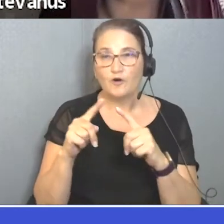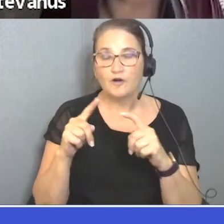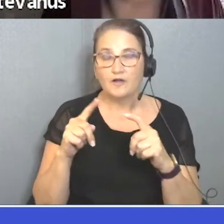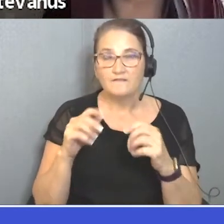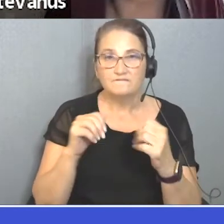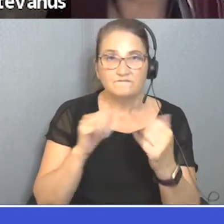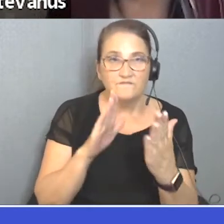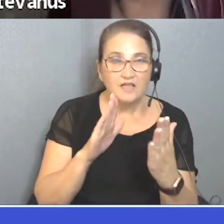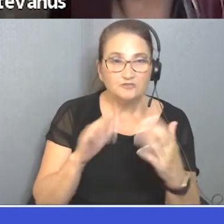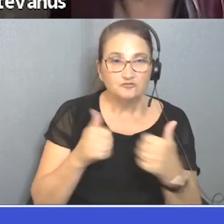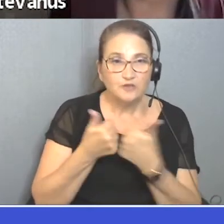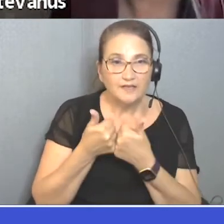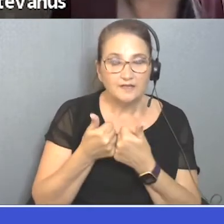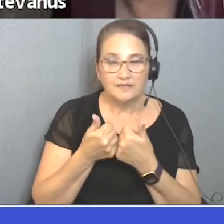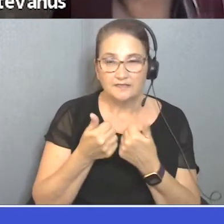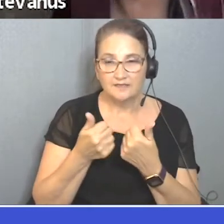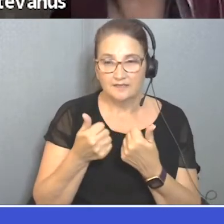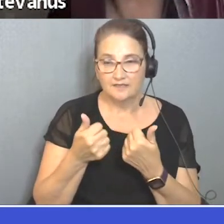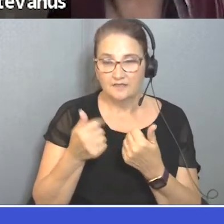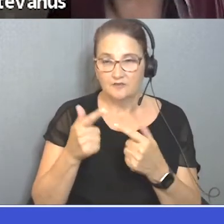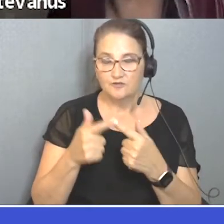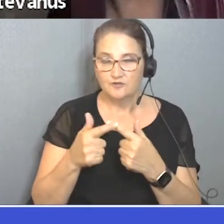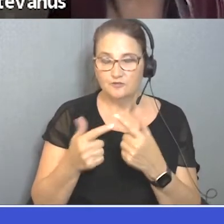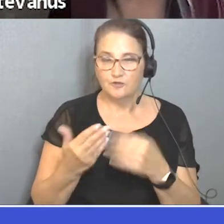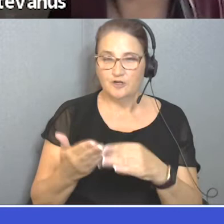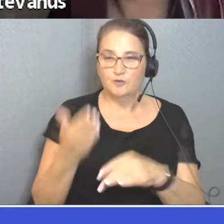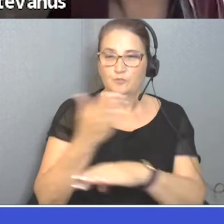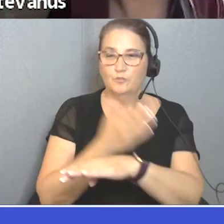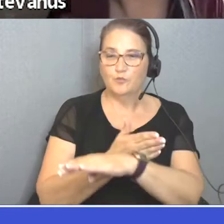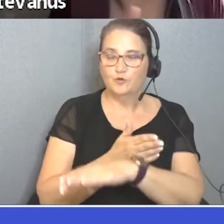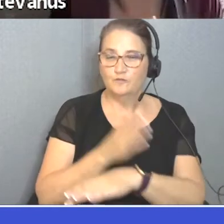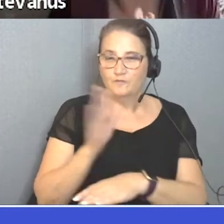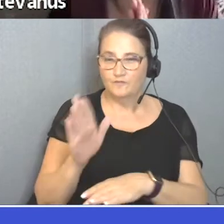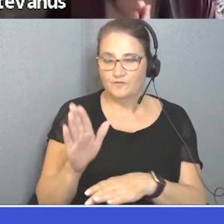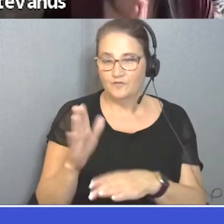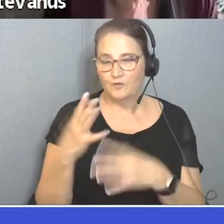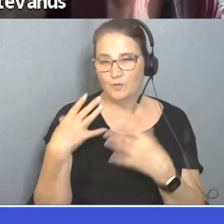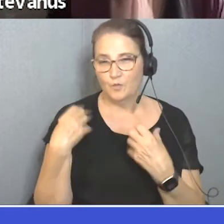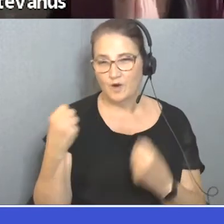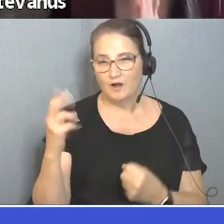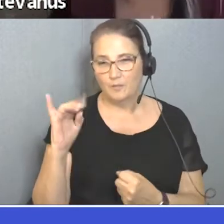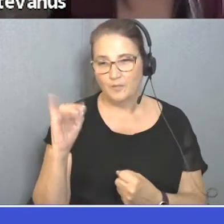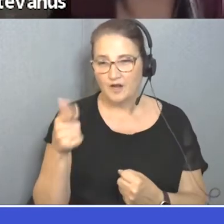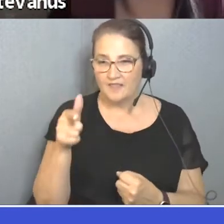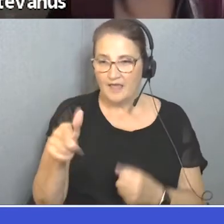might be presented to enhance or support their well-being? So specifically what is your stakeholder doing in relationship to